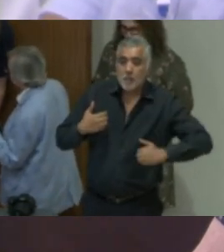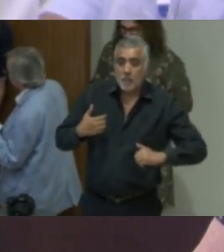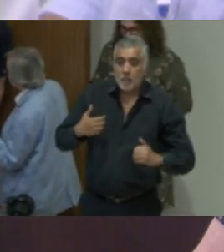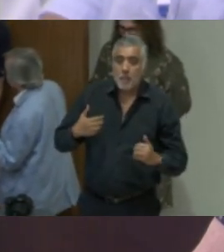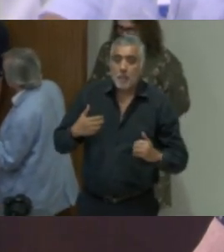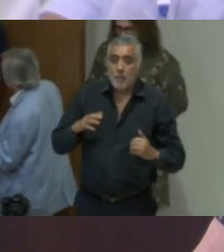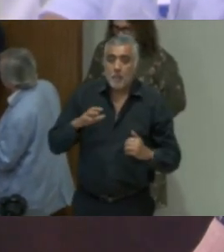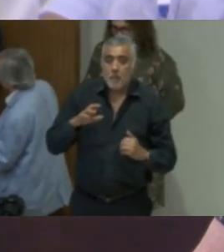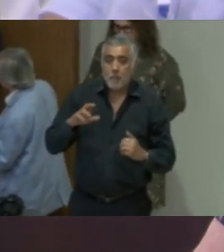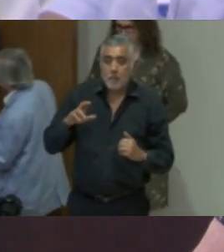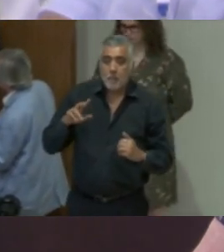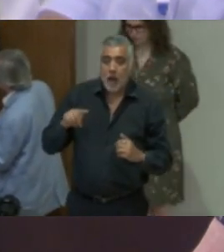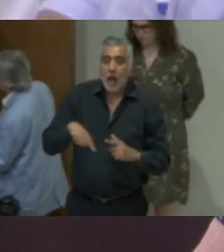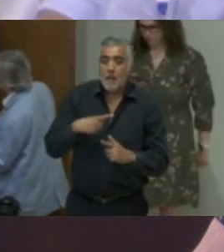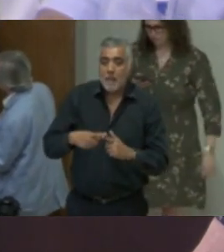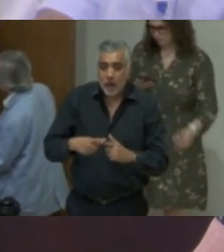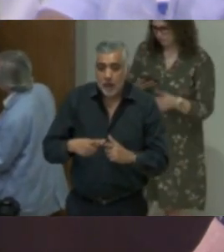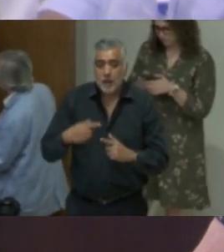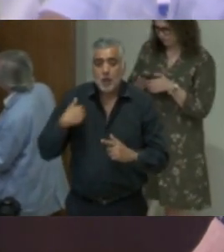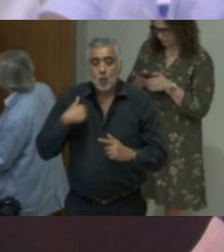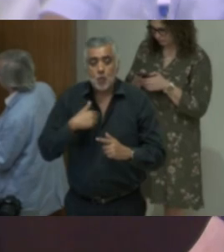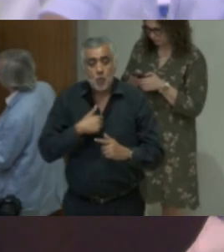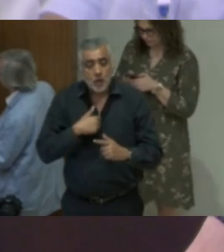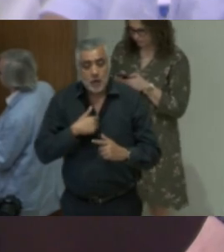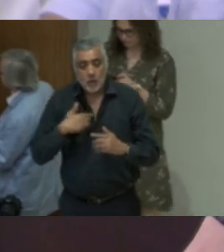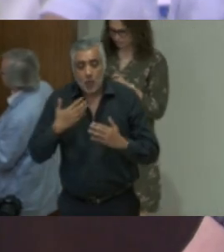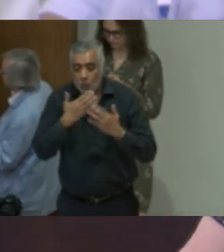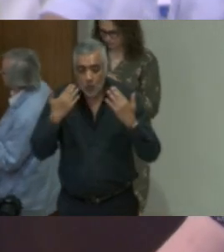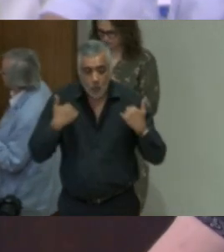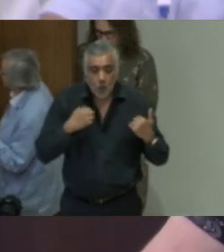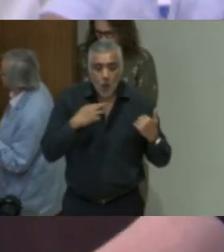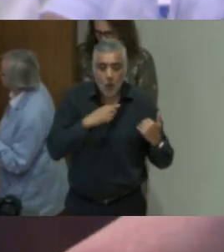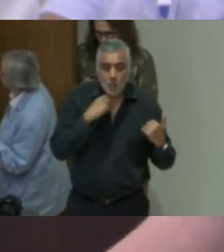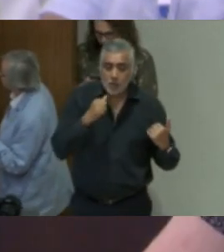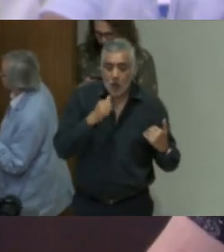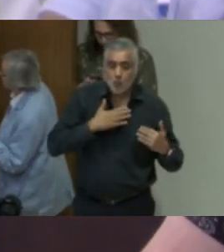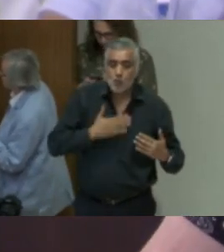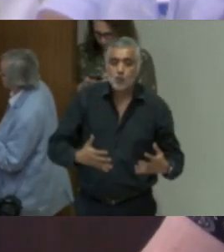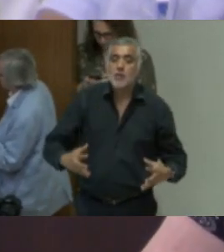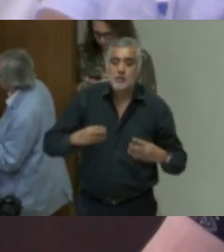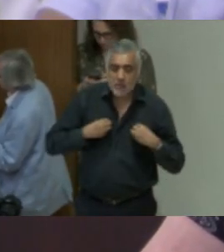them in. Are there canonical impediments for people with disabilities to join religious life?